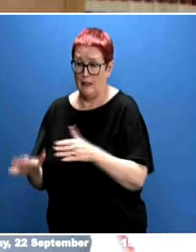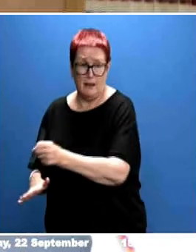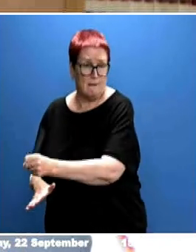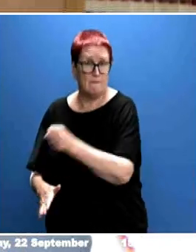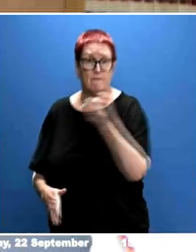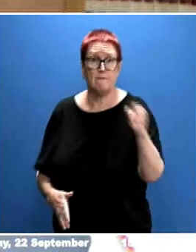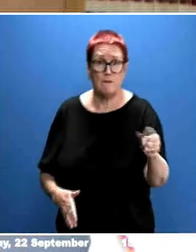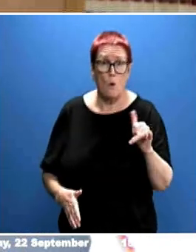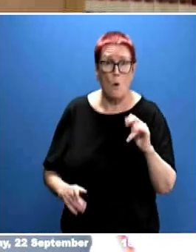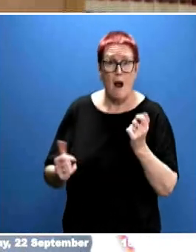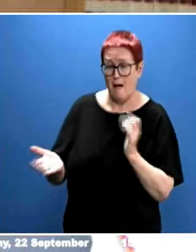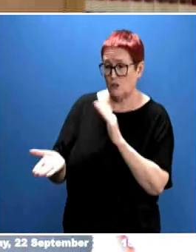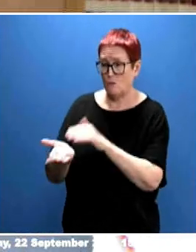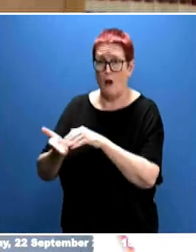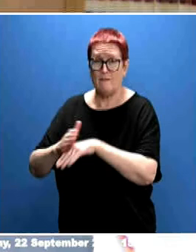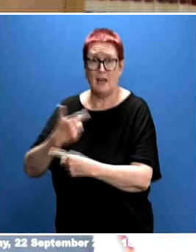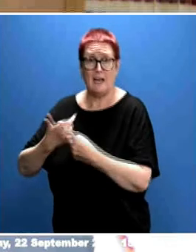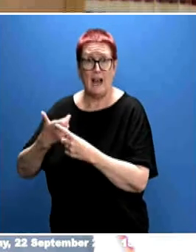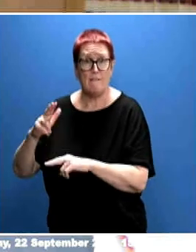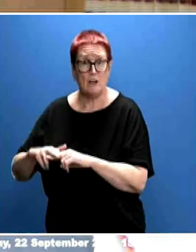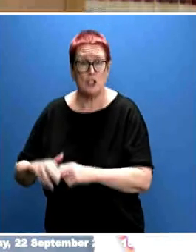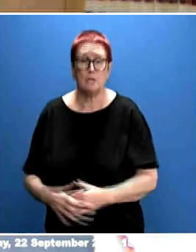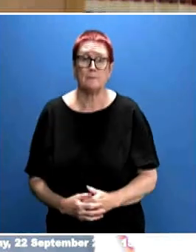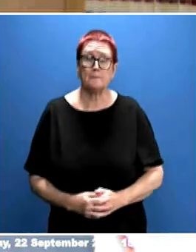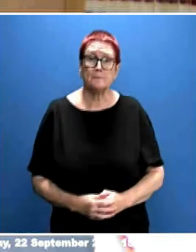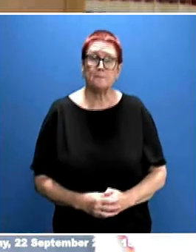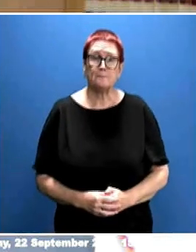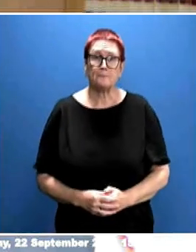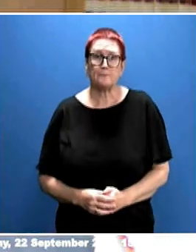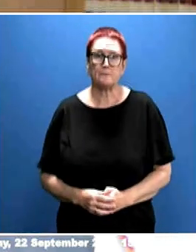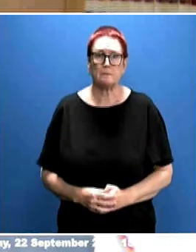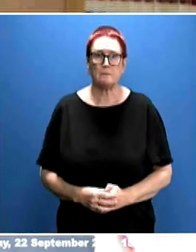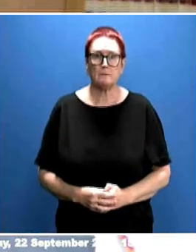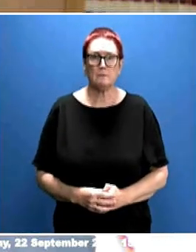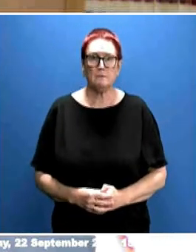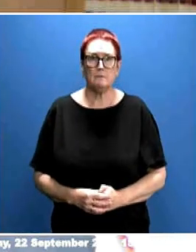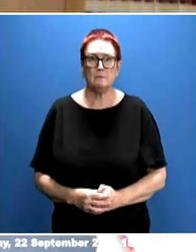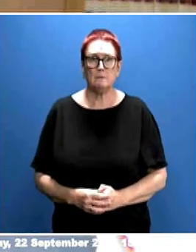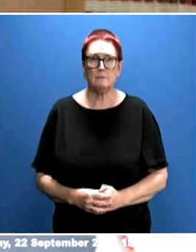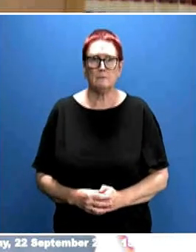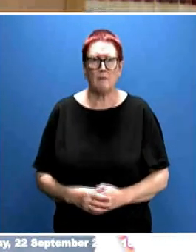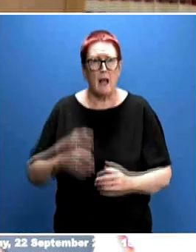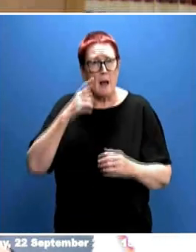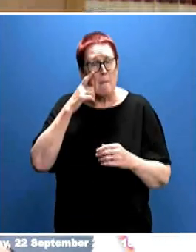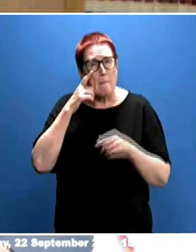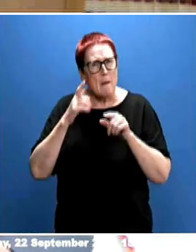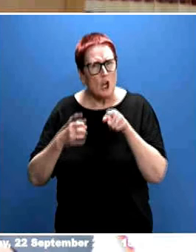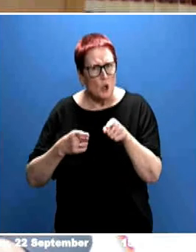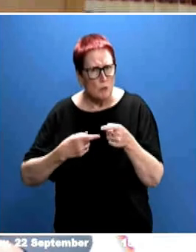Is the process you've just described, accurately described itself as therapeutic? Is that a correct use of the term, do you think?